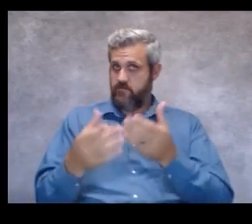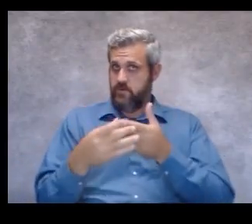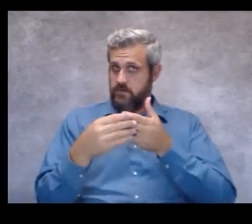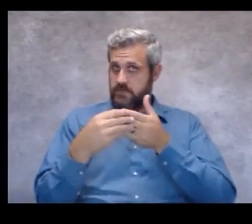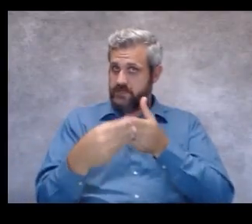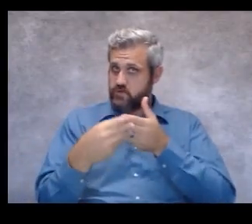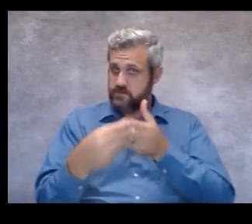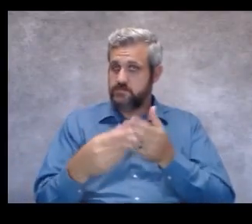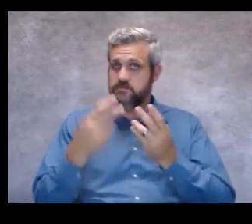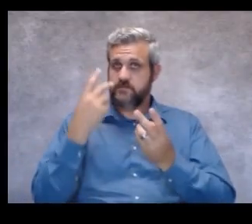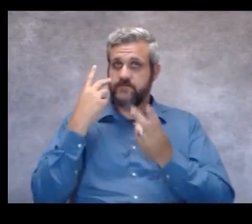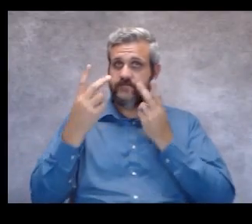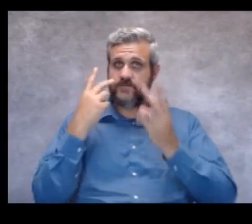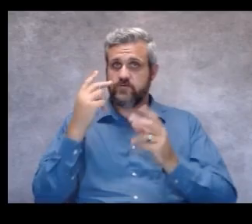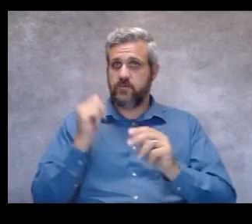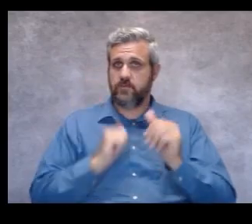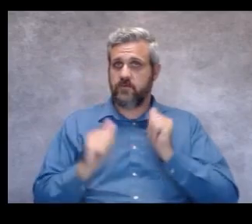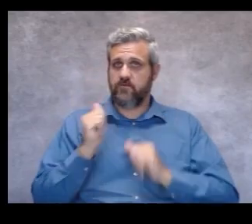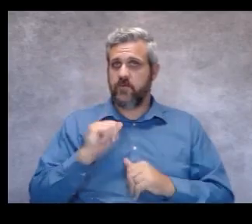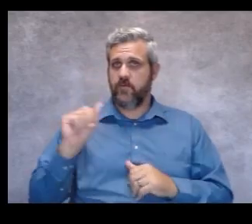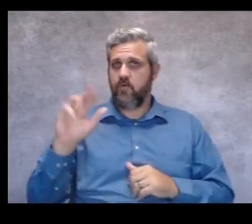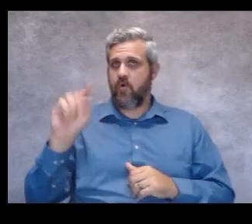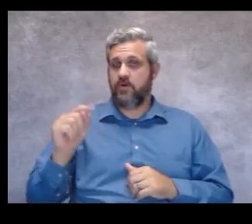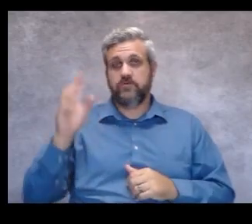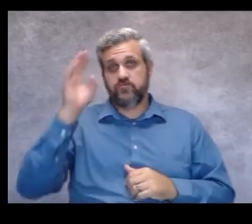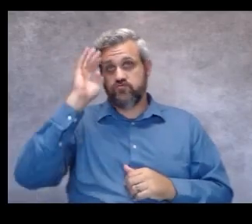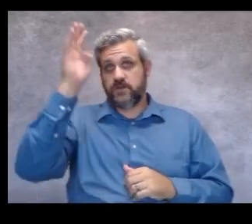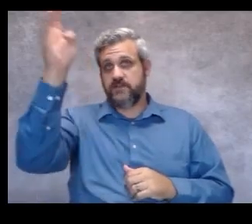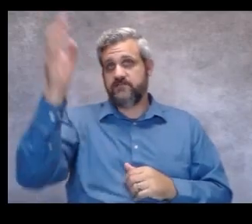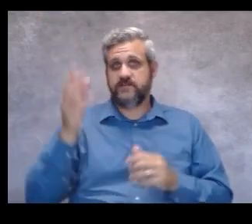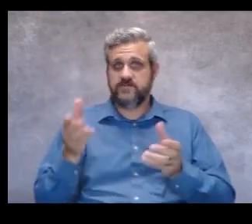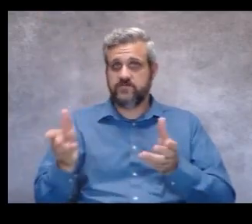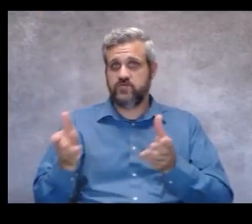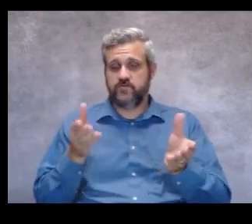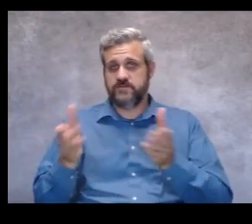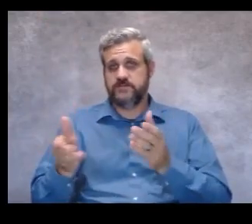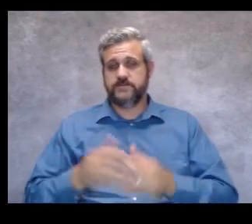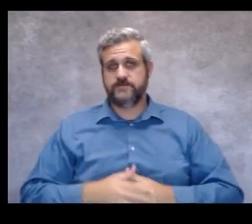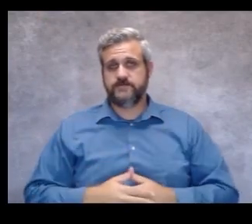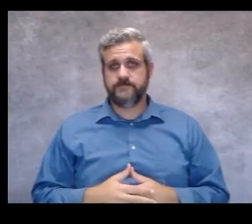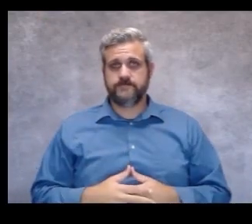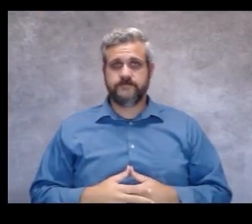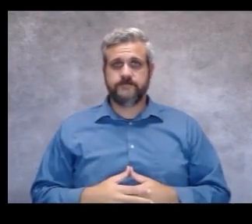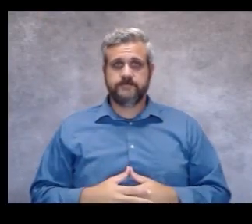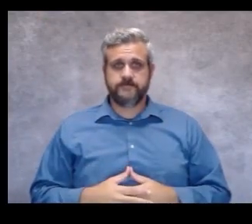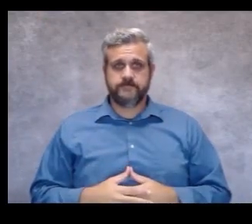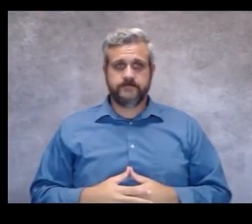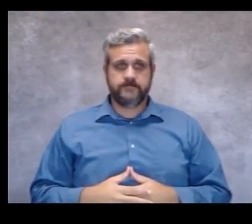leadership, visual and performing art and creativity services.